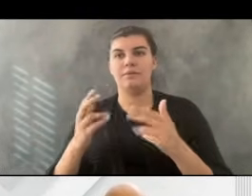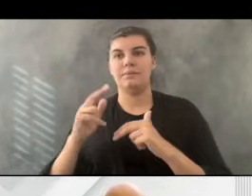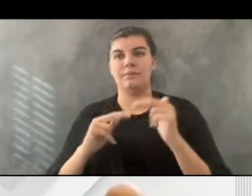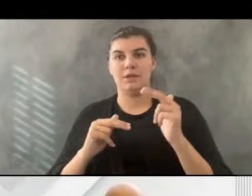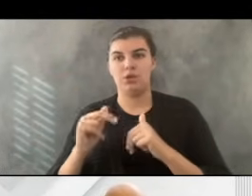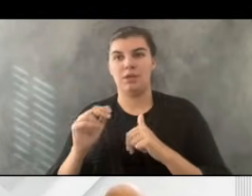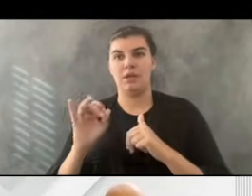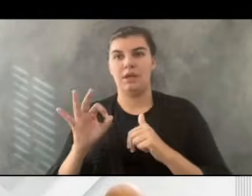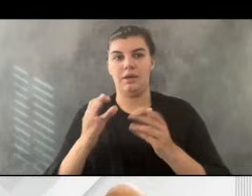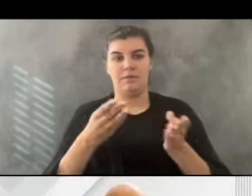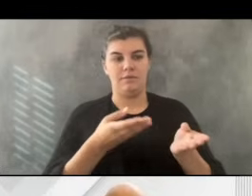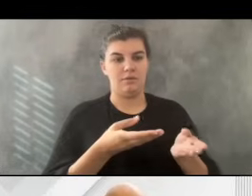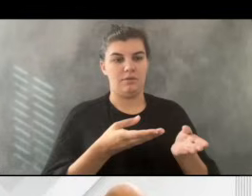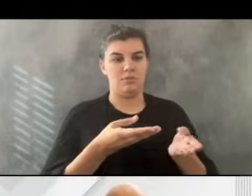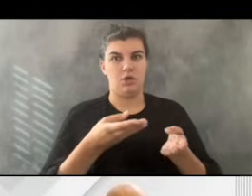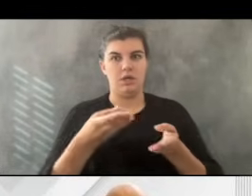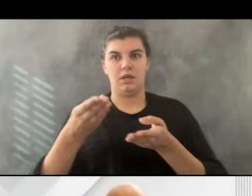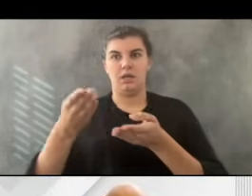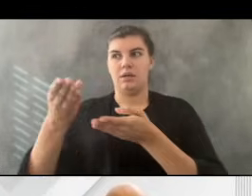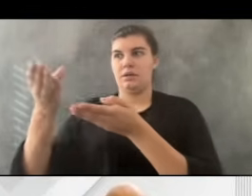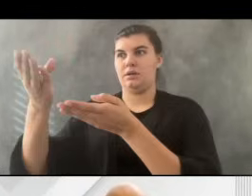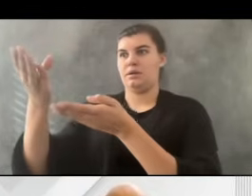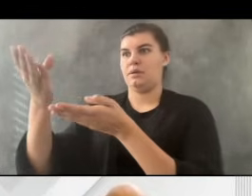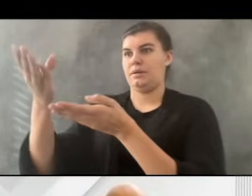taking you up to a building entrance and that's the only thing that ramp is doing,